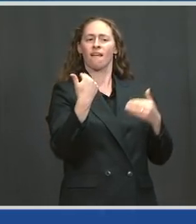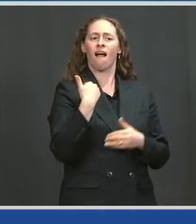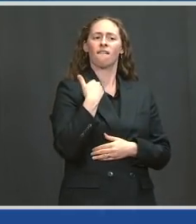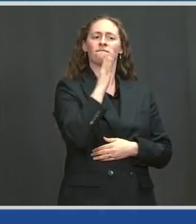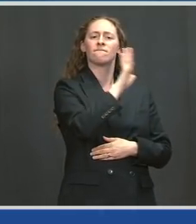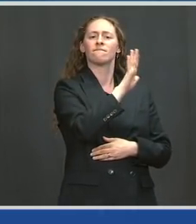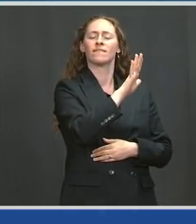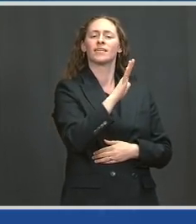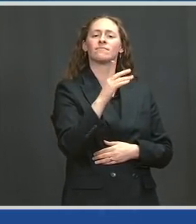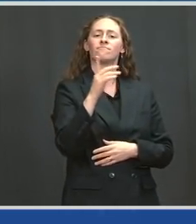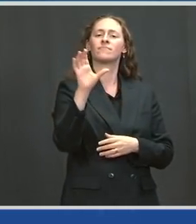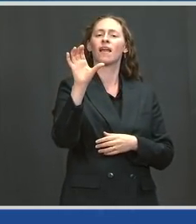and still face such prejudice.